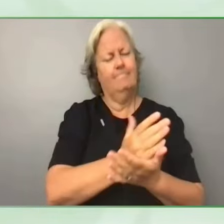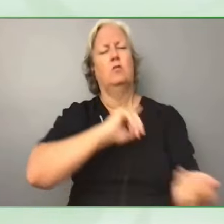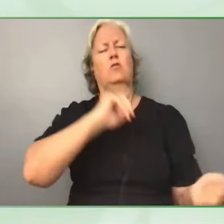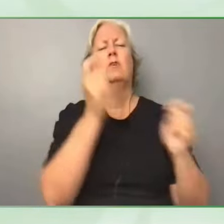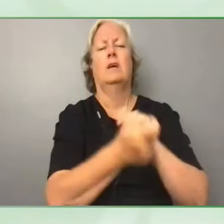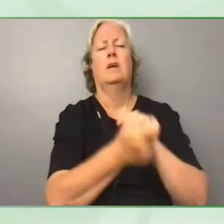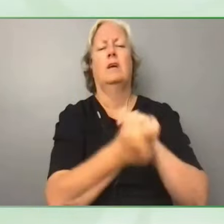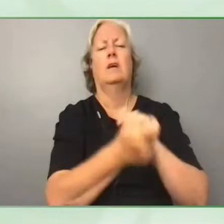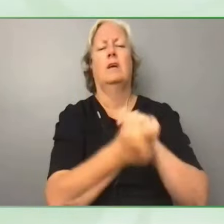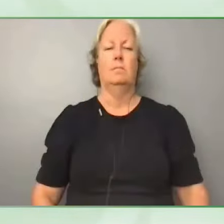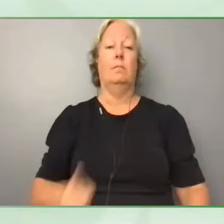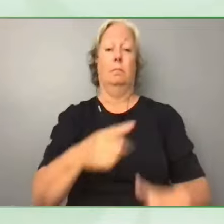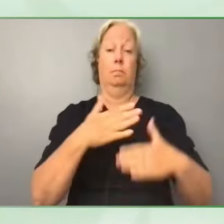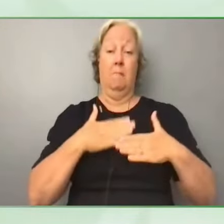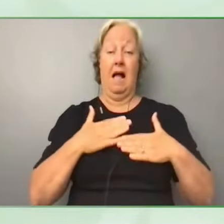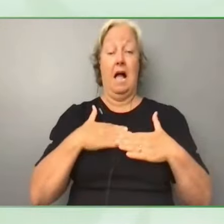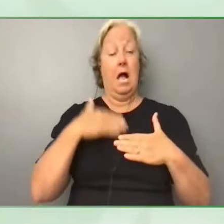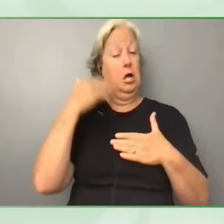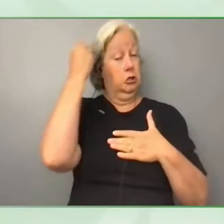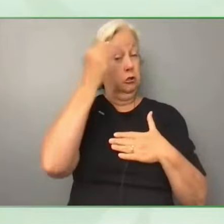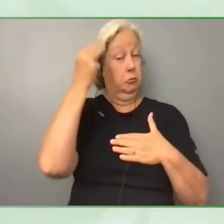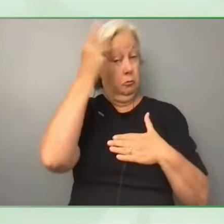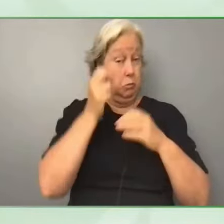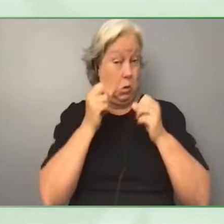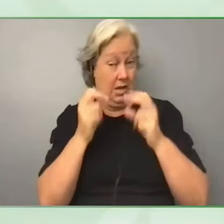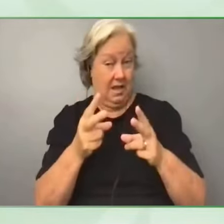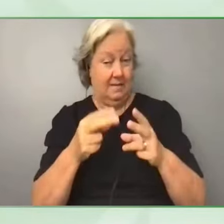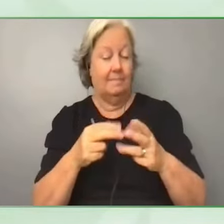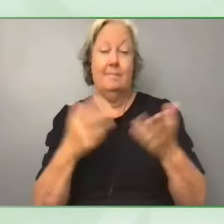That's why you are here because we value your opinion.